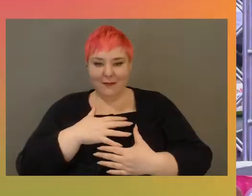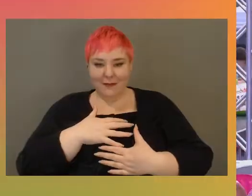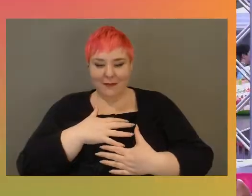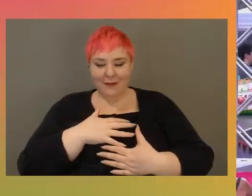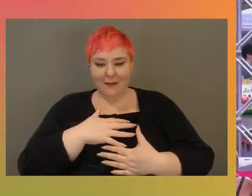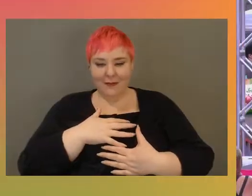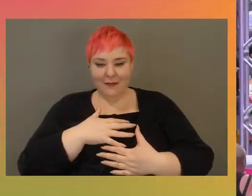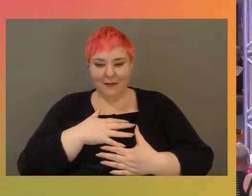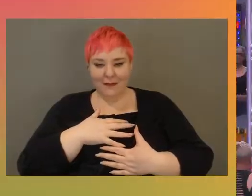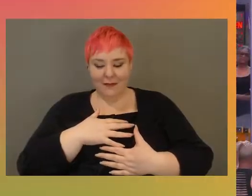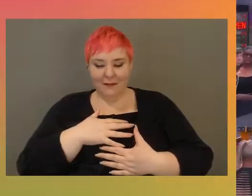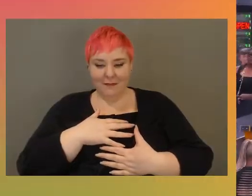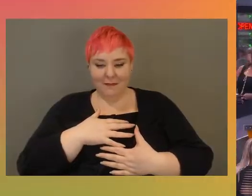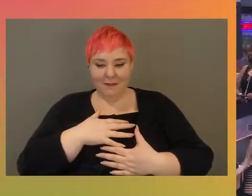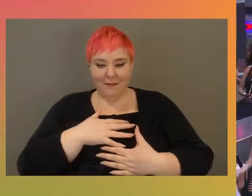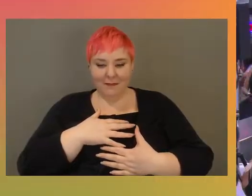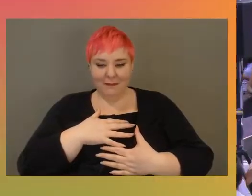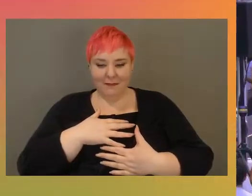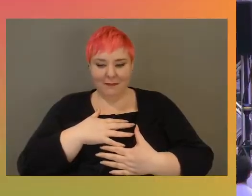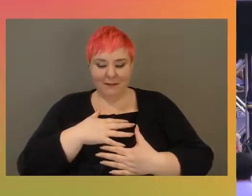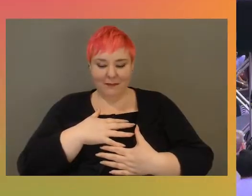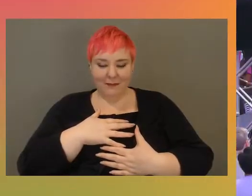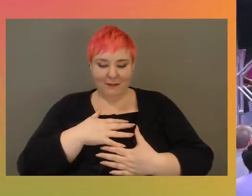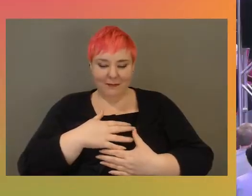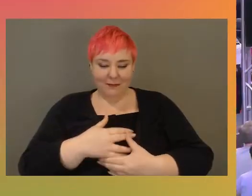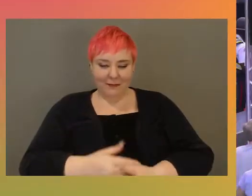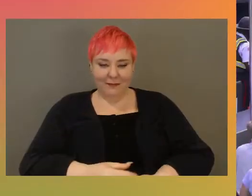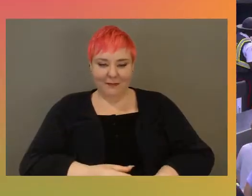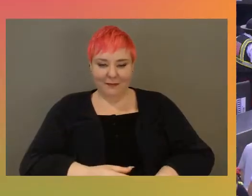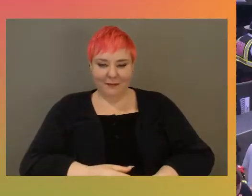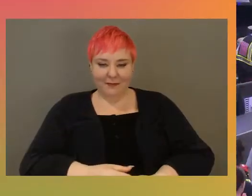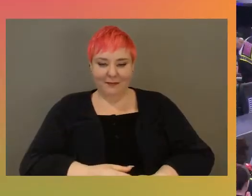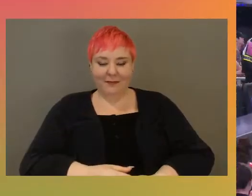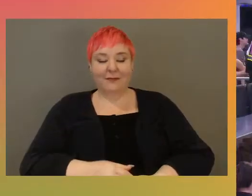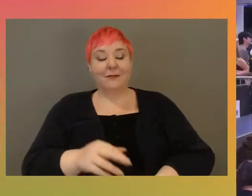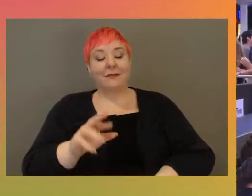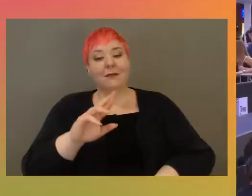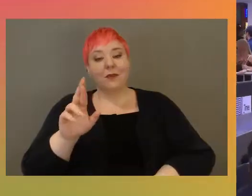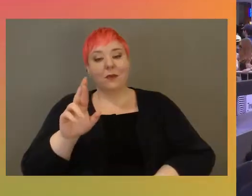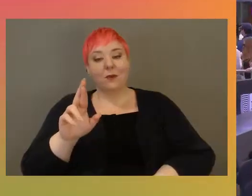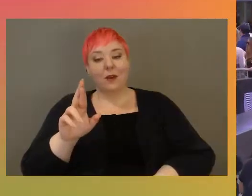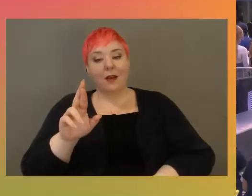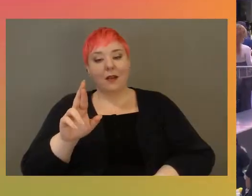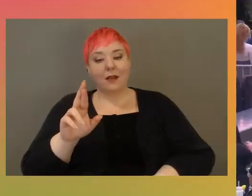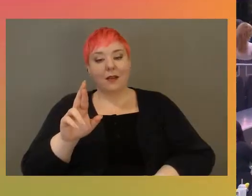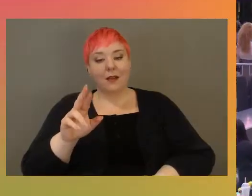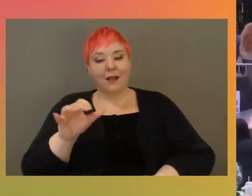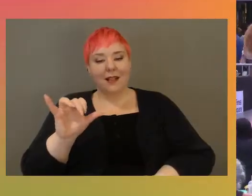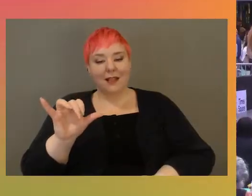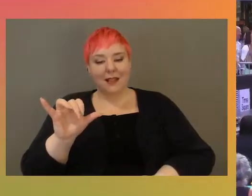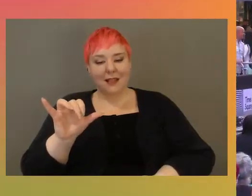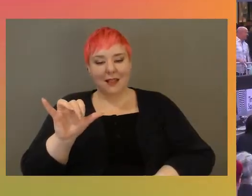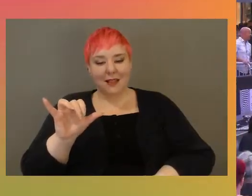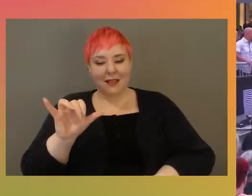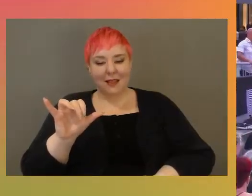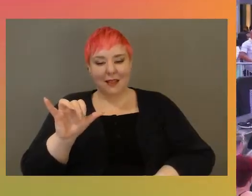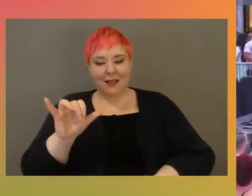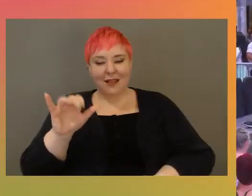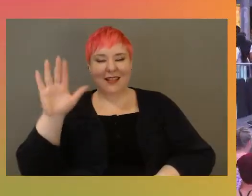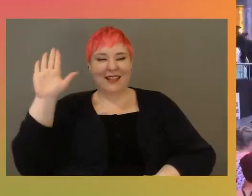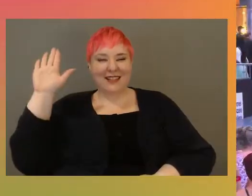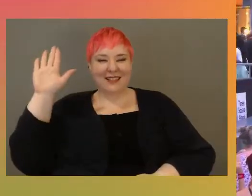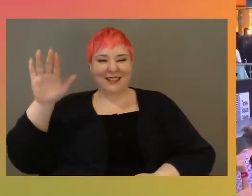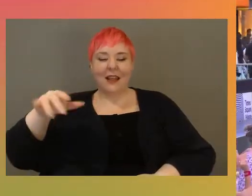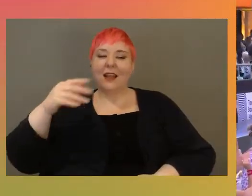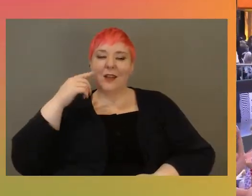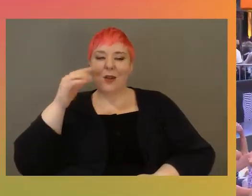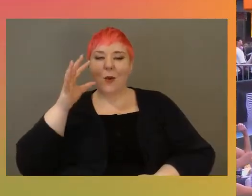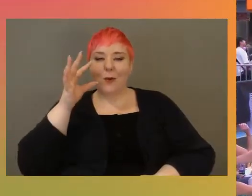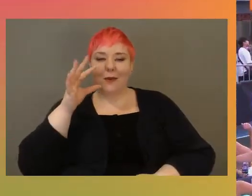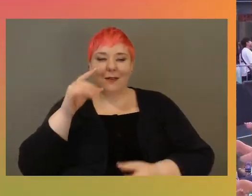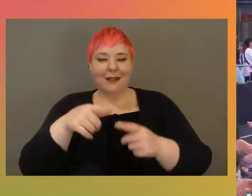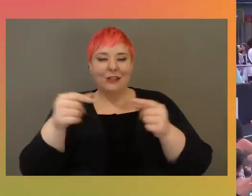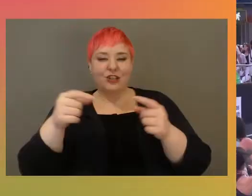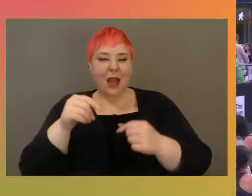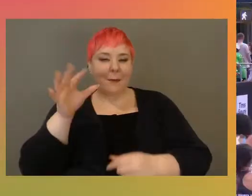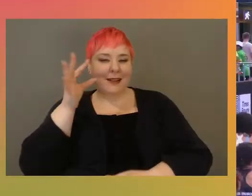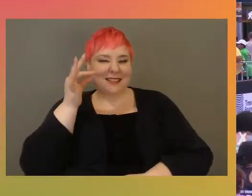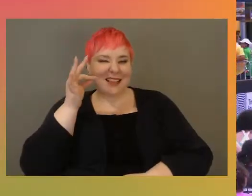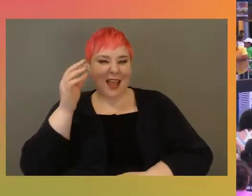BREATHING, RISING, SPINNING,